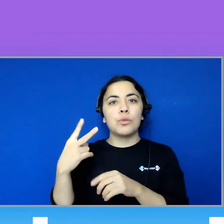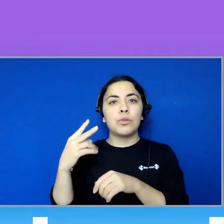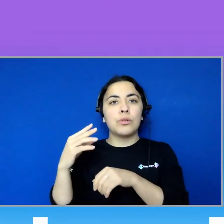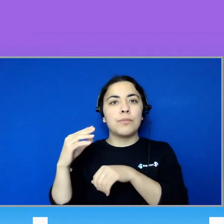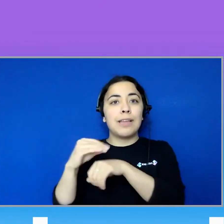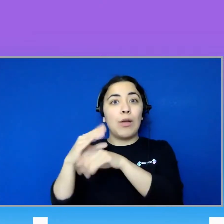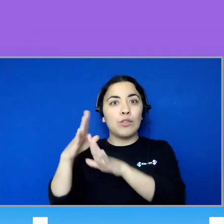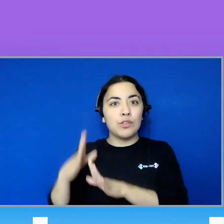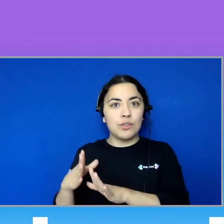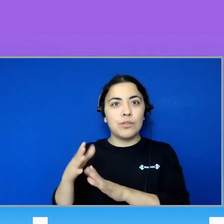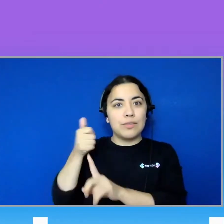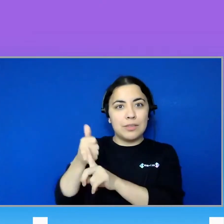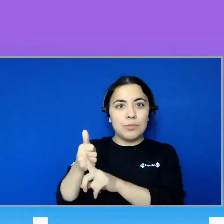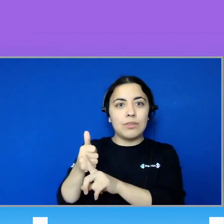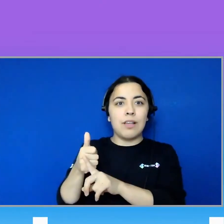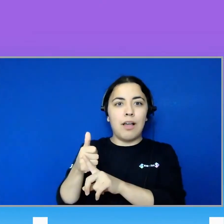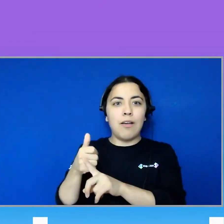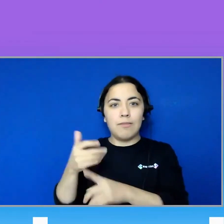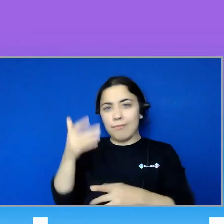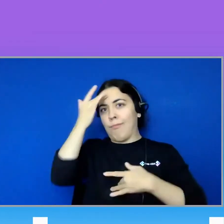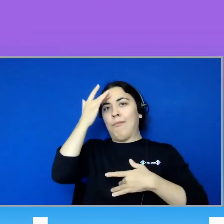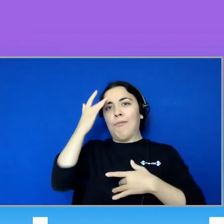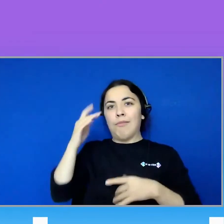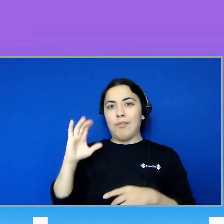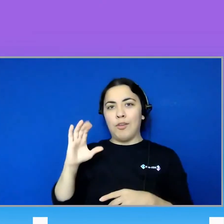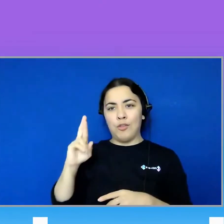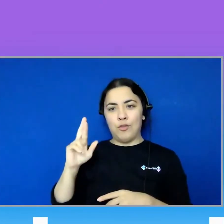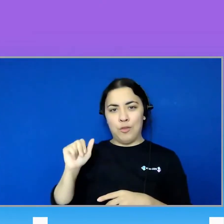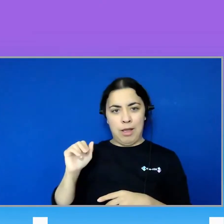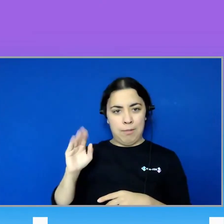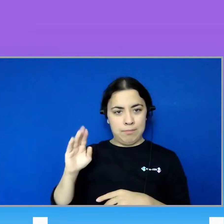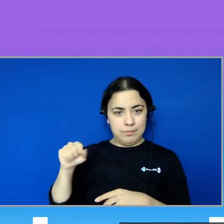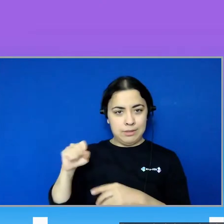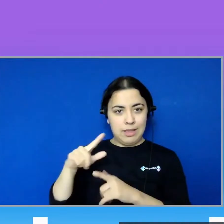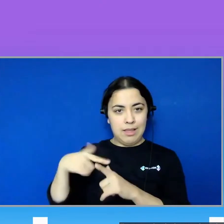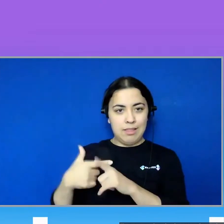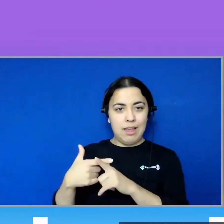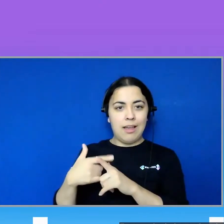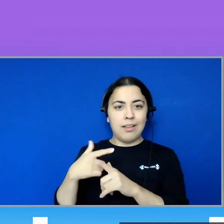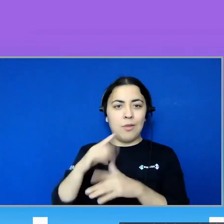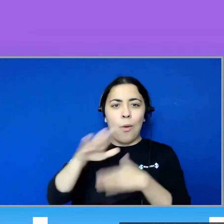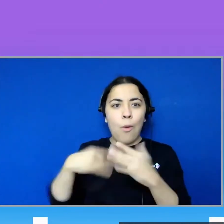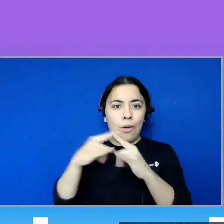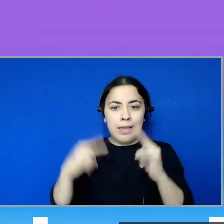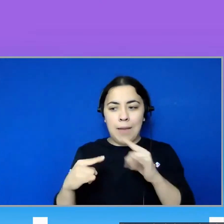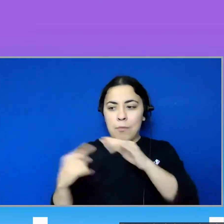the crabs, and the whole camp was kind of like quarantined and